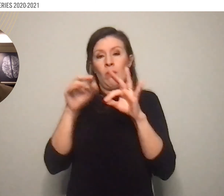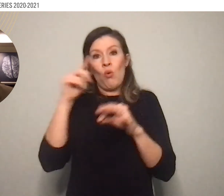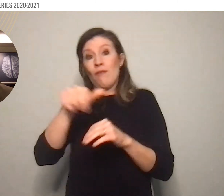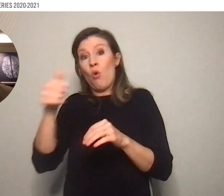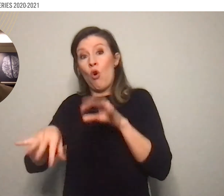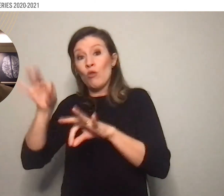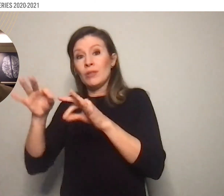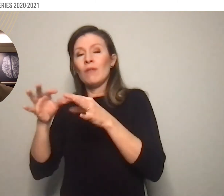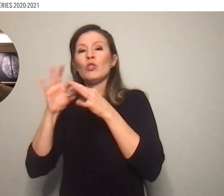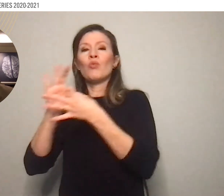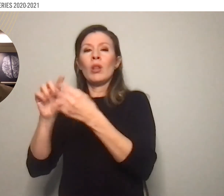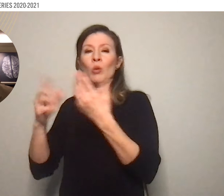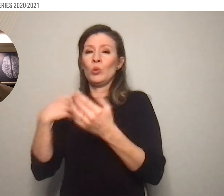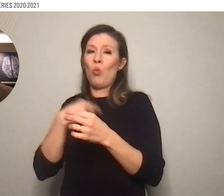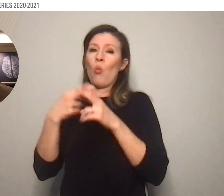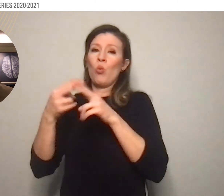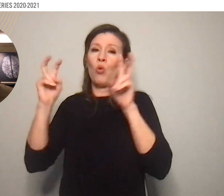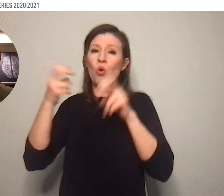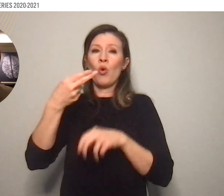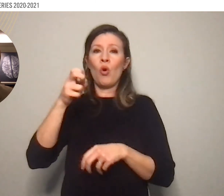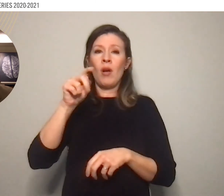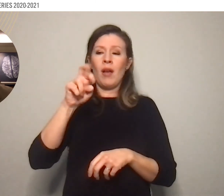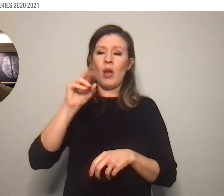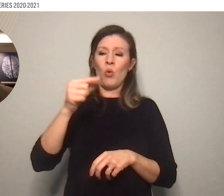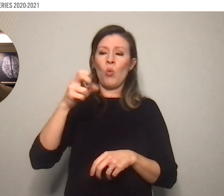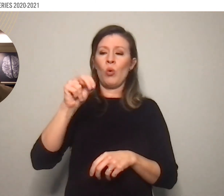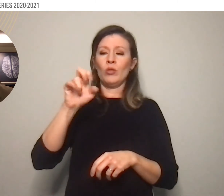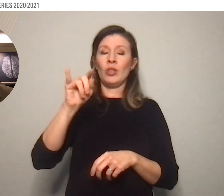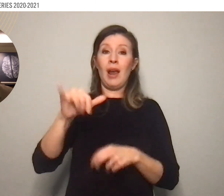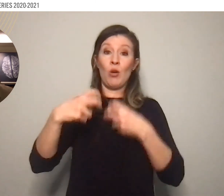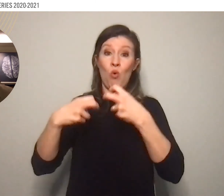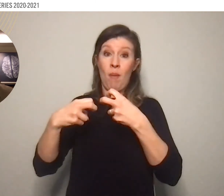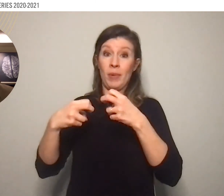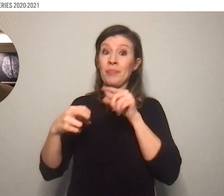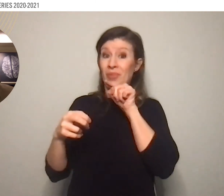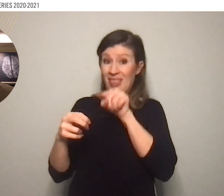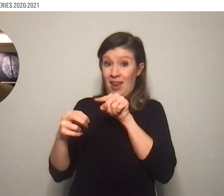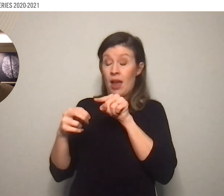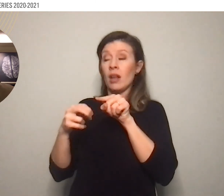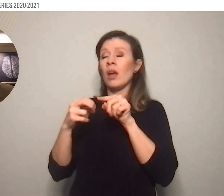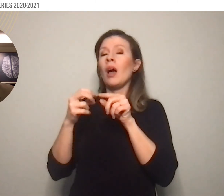what we call the heterogeneity problem. So the heterogeneity problem describes how the same